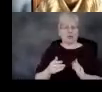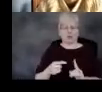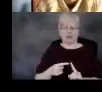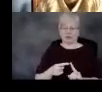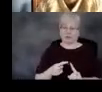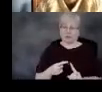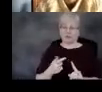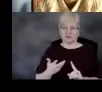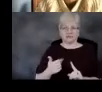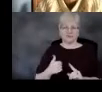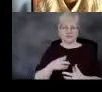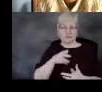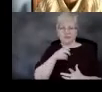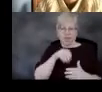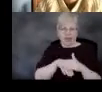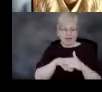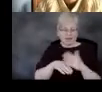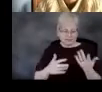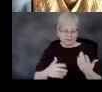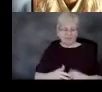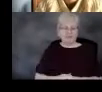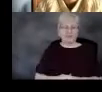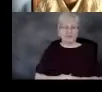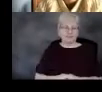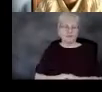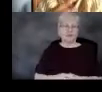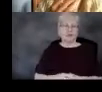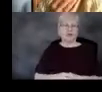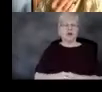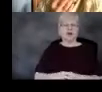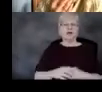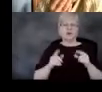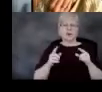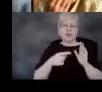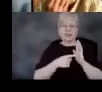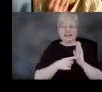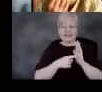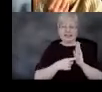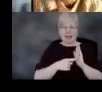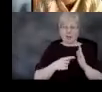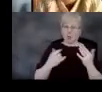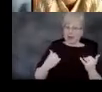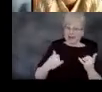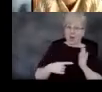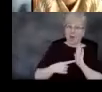17:28:13 , they didn't provide access. I have an example on the screen right now. It sort